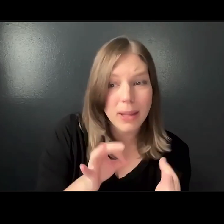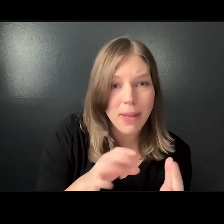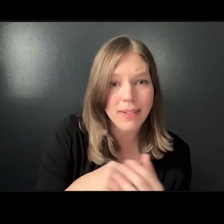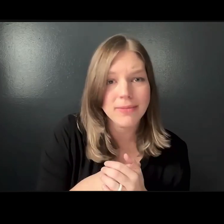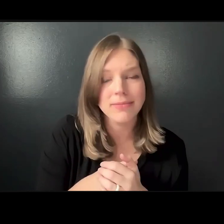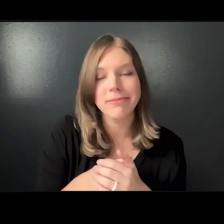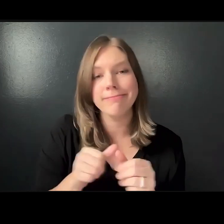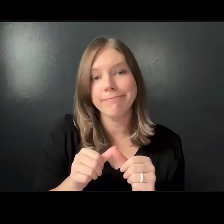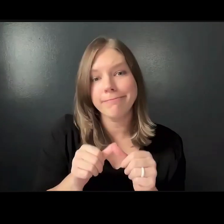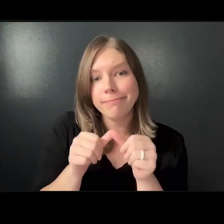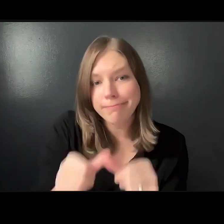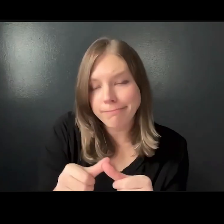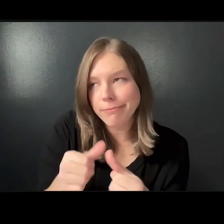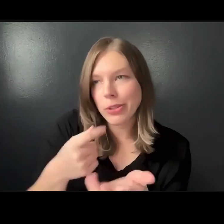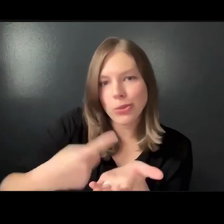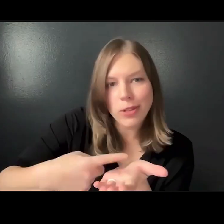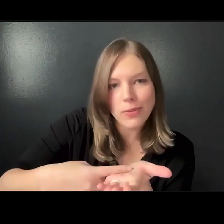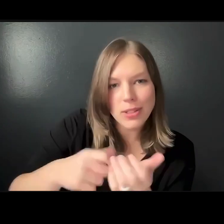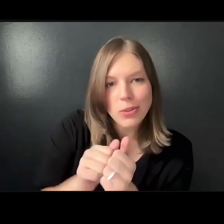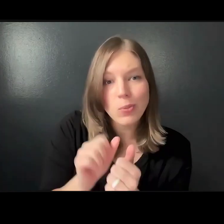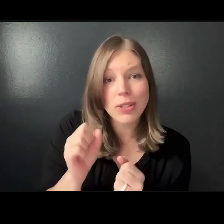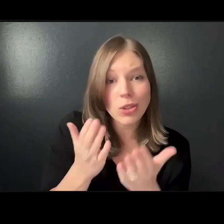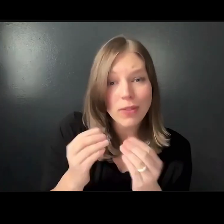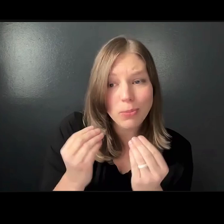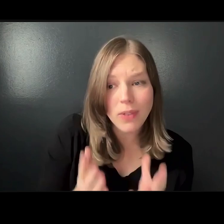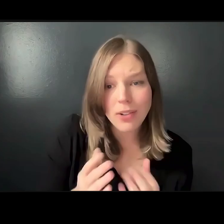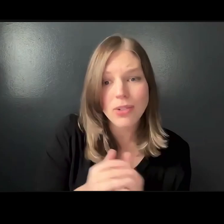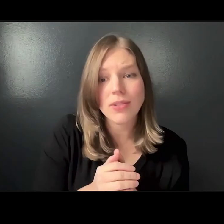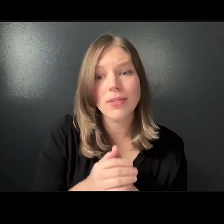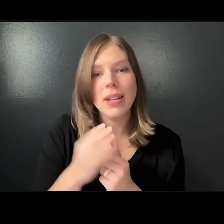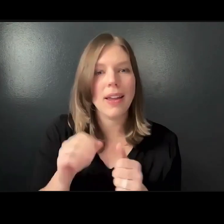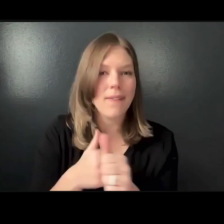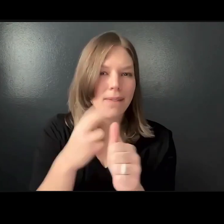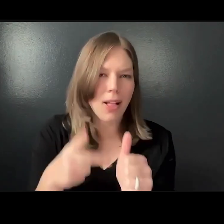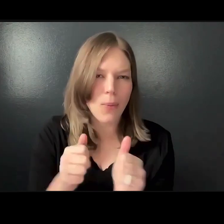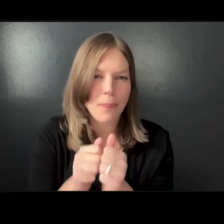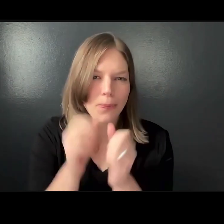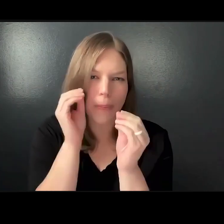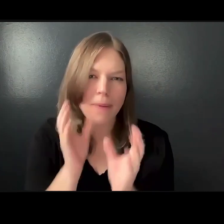by gathering feedback, doing continued consultations with service providers, and doing follow up with the faculty.